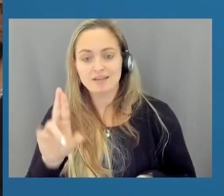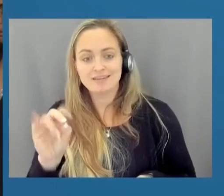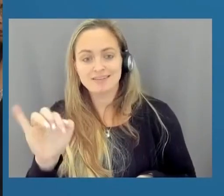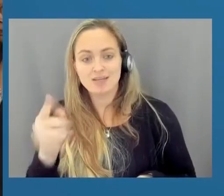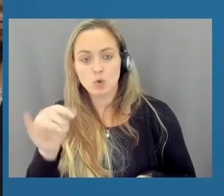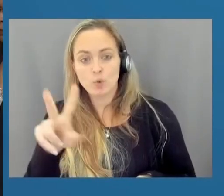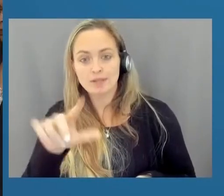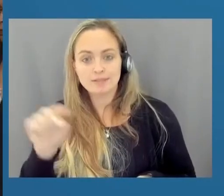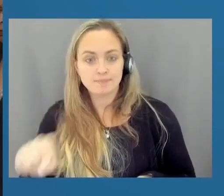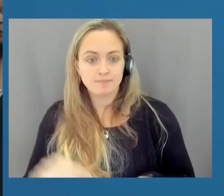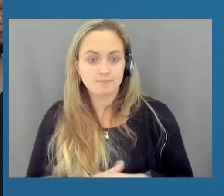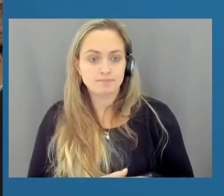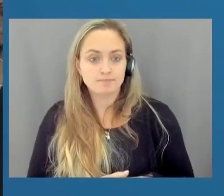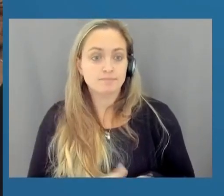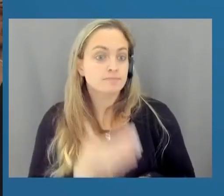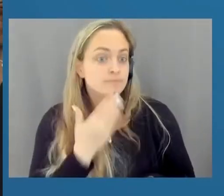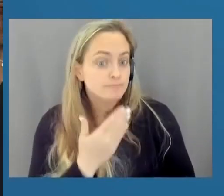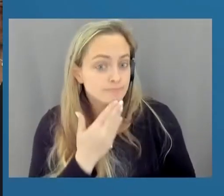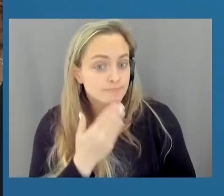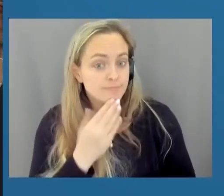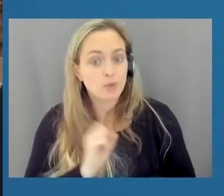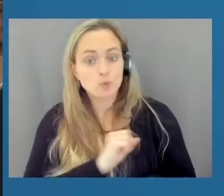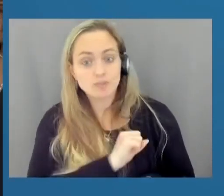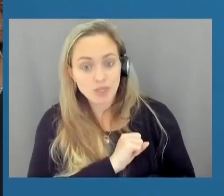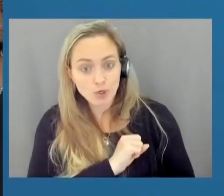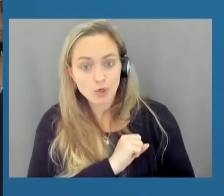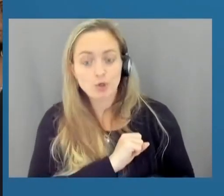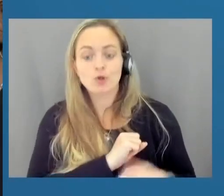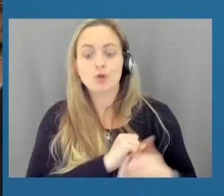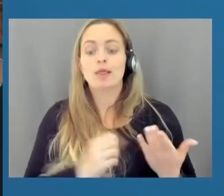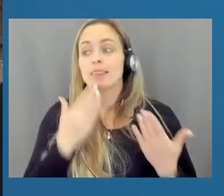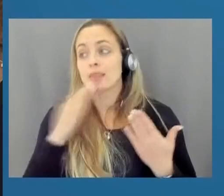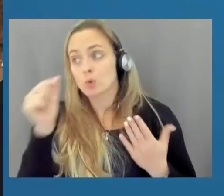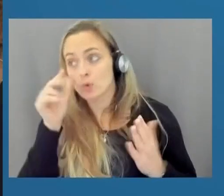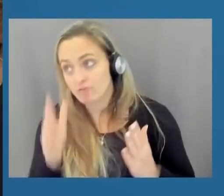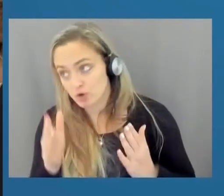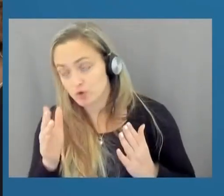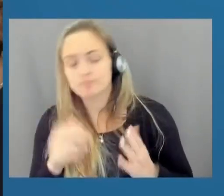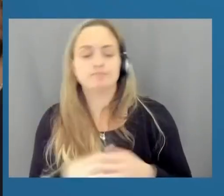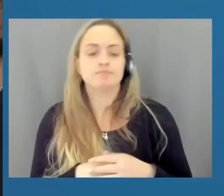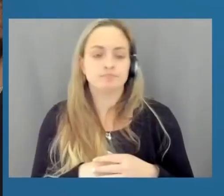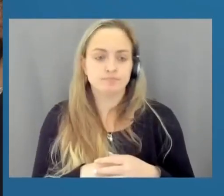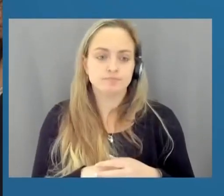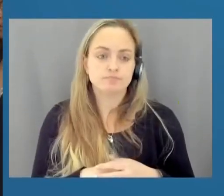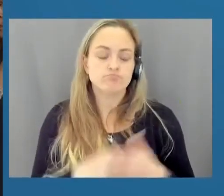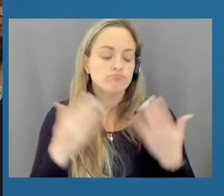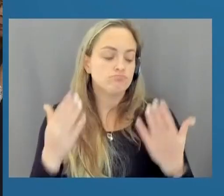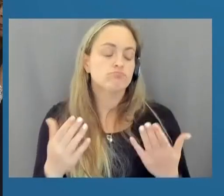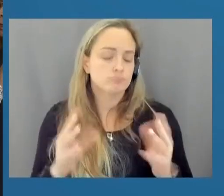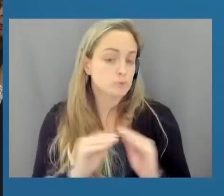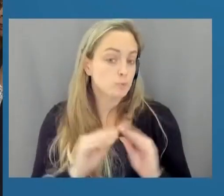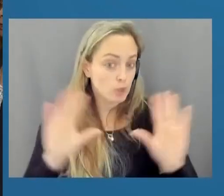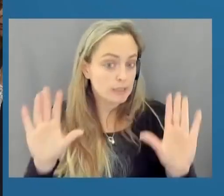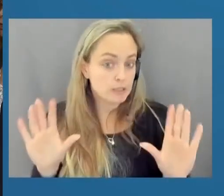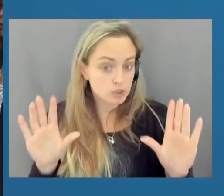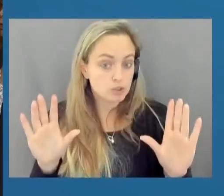OK, uh, thank you, Senator Geniss and thank you, Governor Hokle. It's pretty clear that the work that we have done